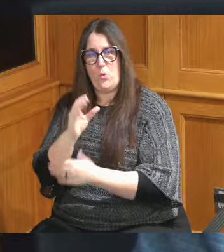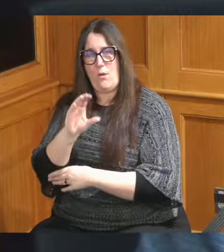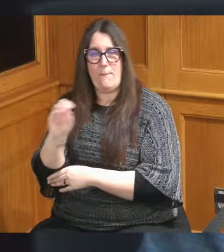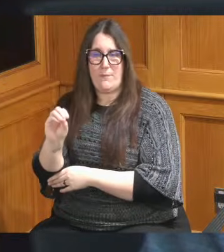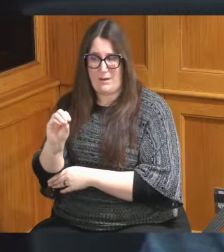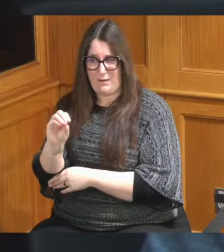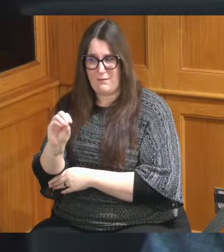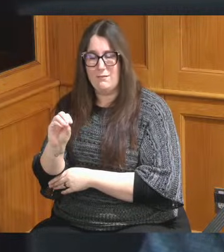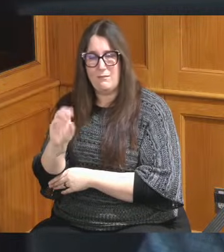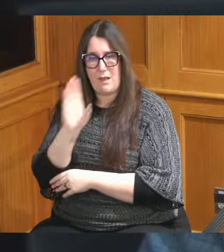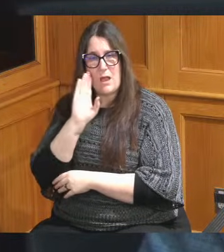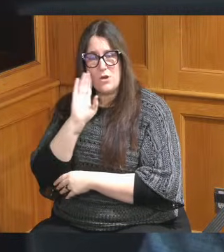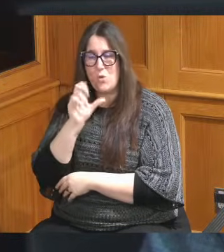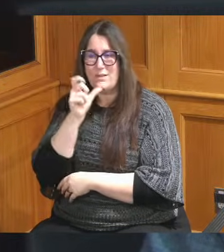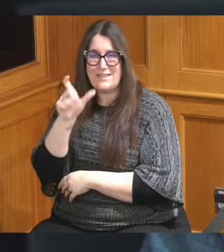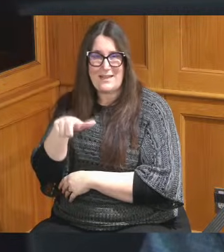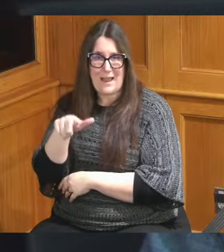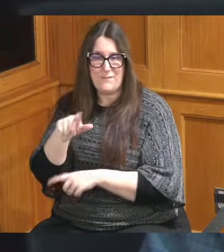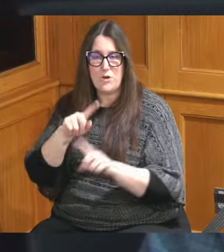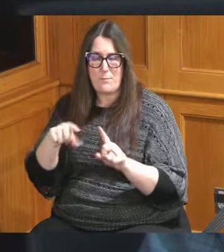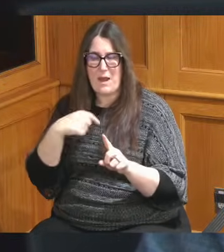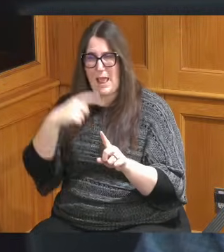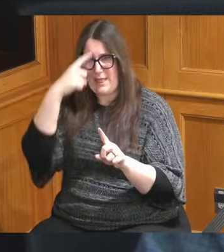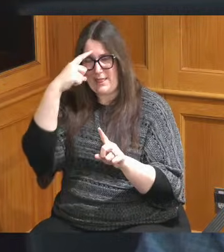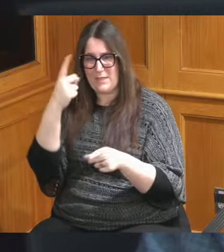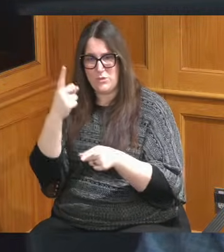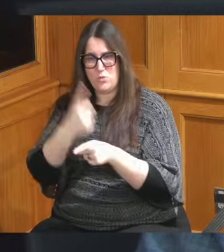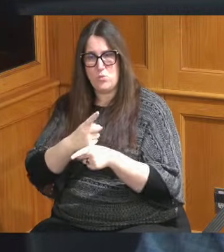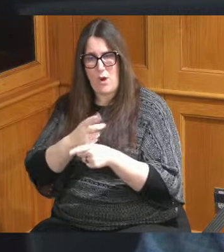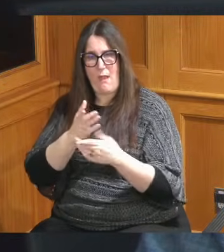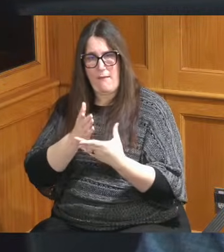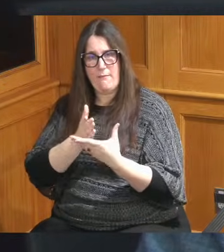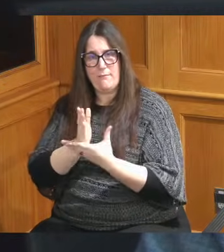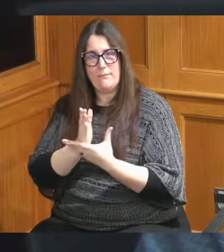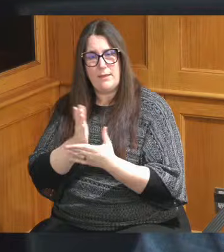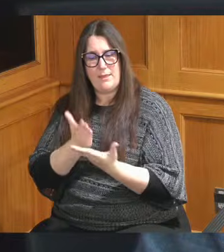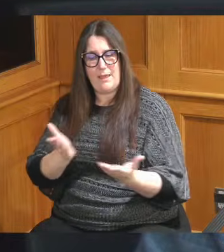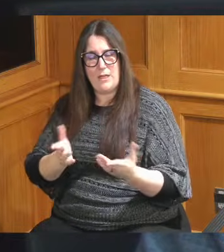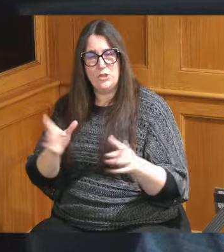know we didn't have to do that, but I think it's the right thing to do. and it certainly will